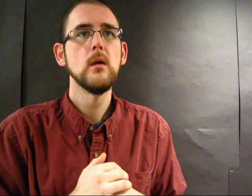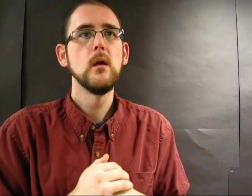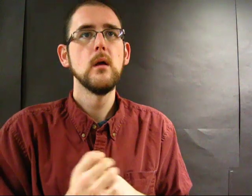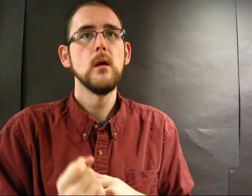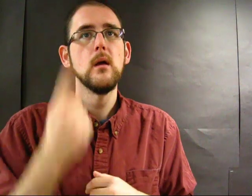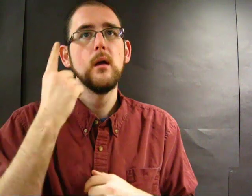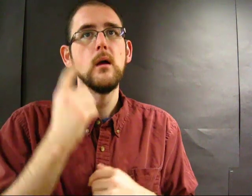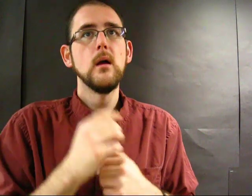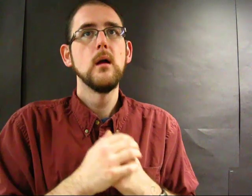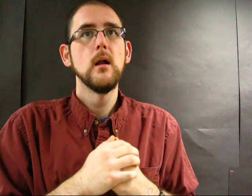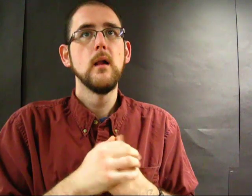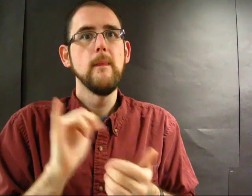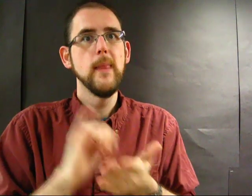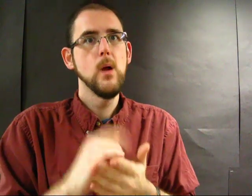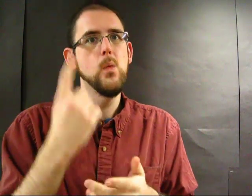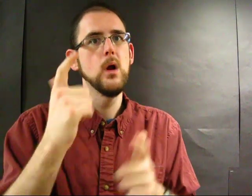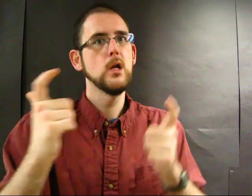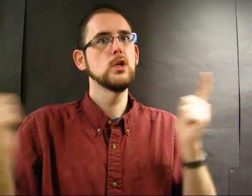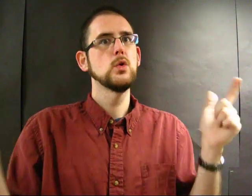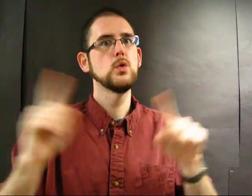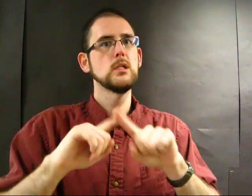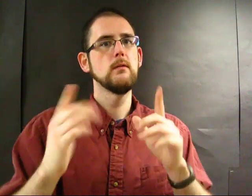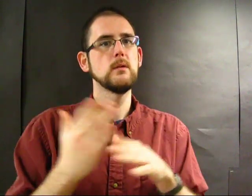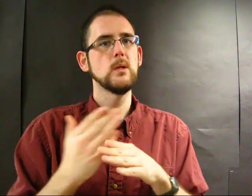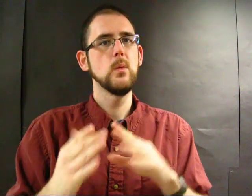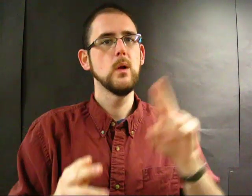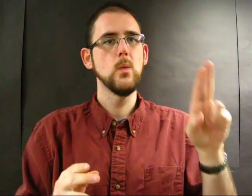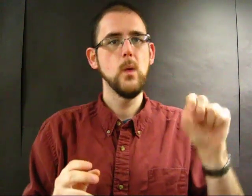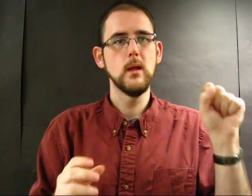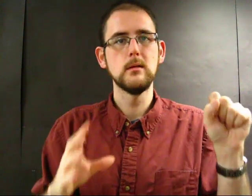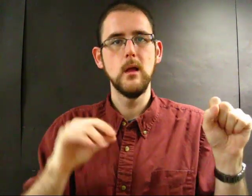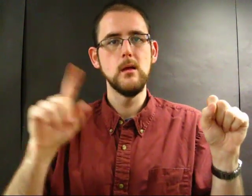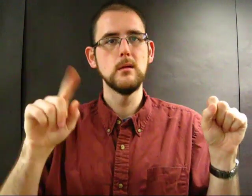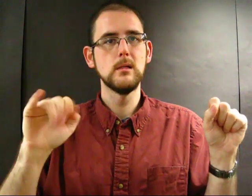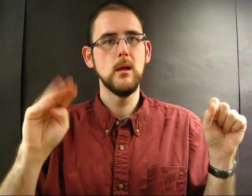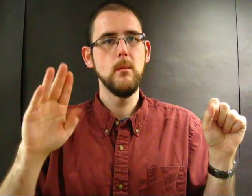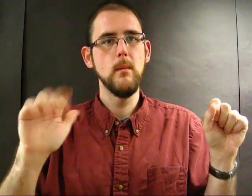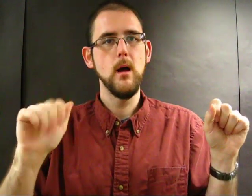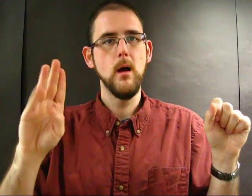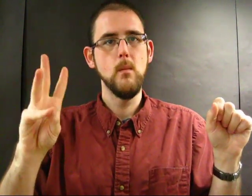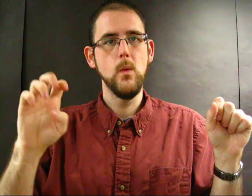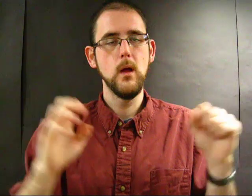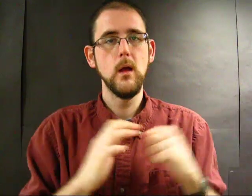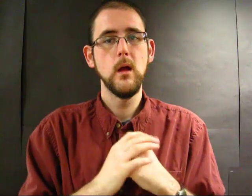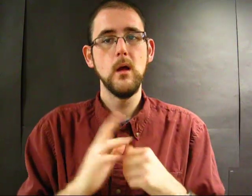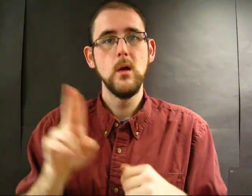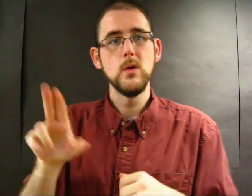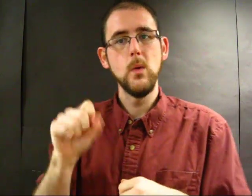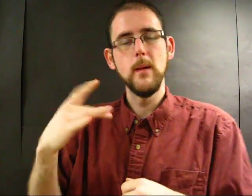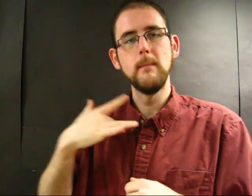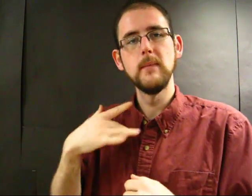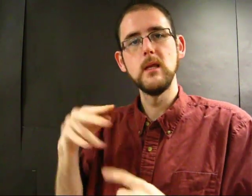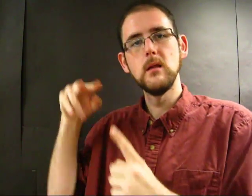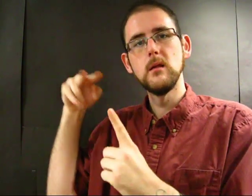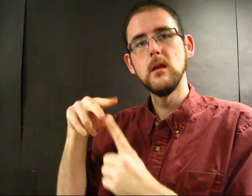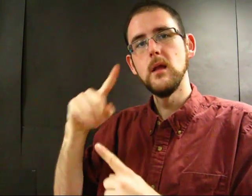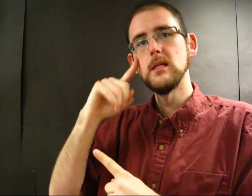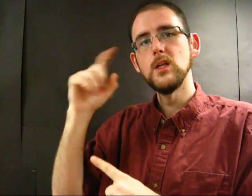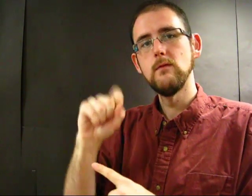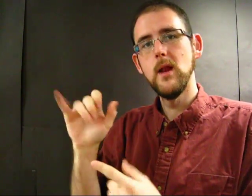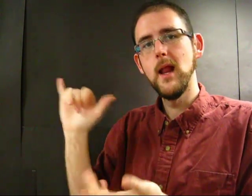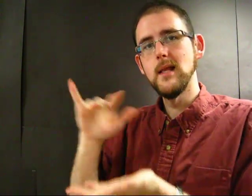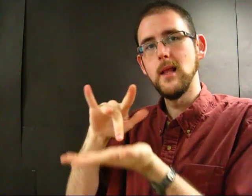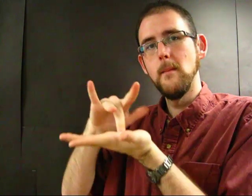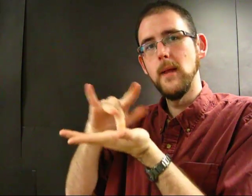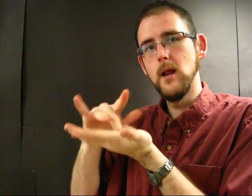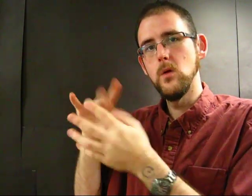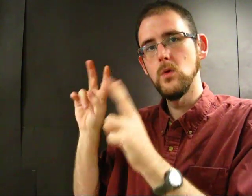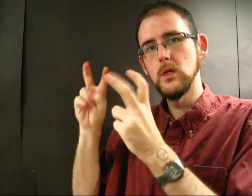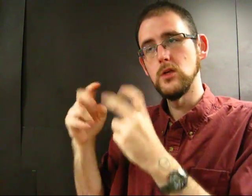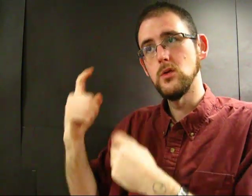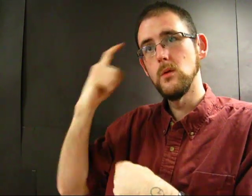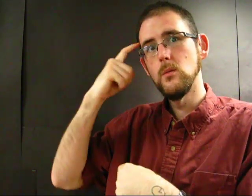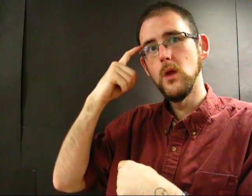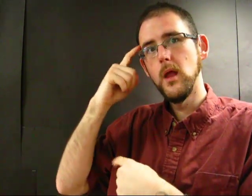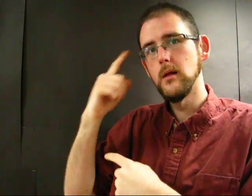That's one huge difference between the U.S. and Zimbabwe. We see it as a medical issue, with something